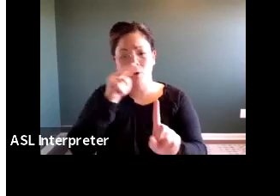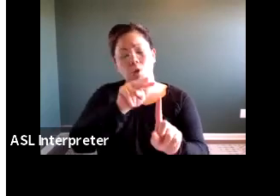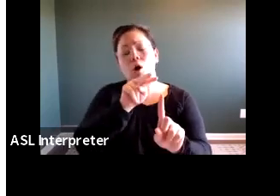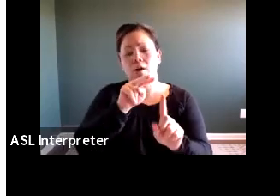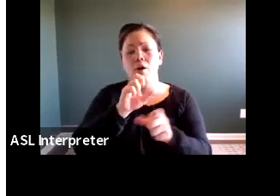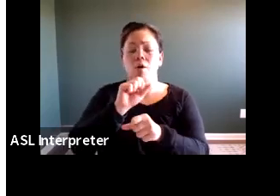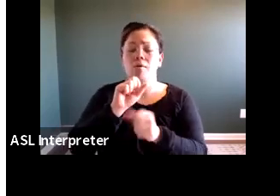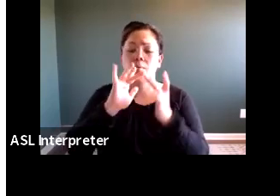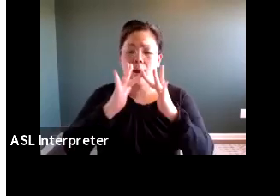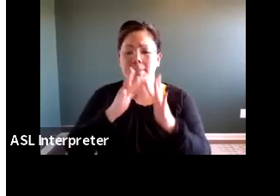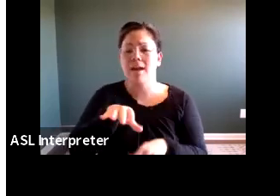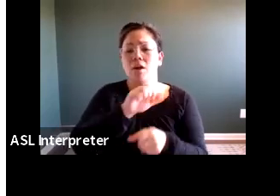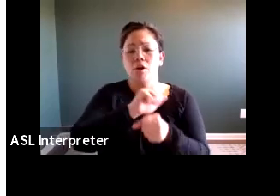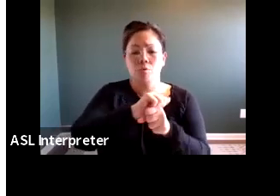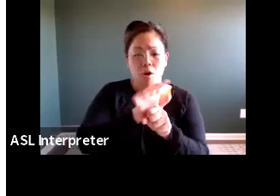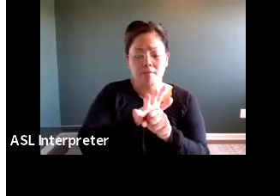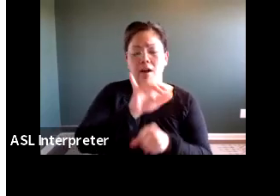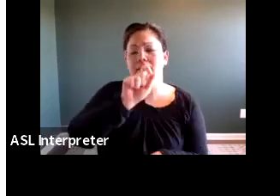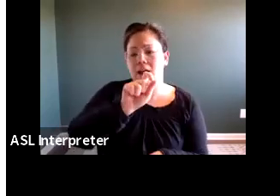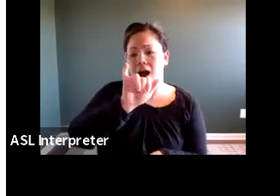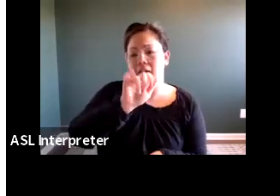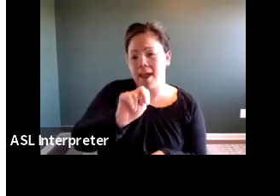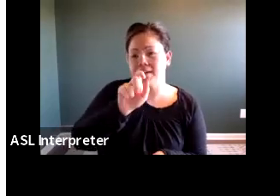and daily changes are updated on there daily.